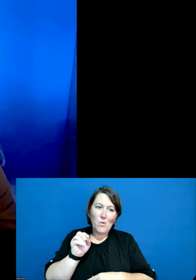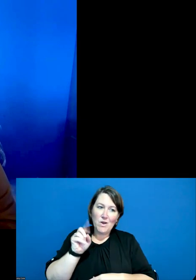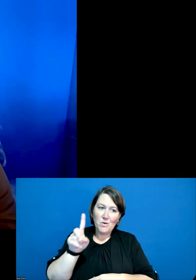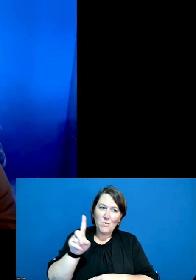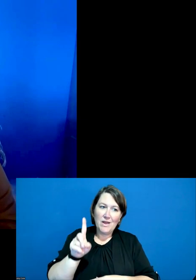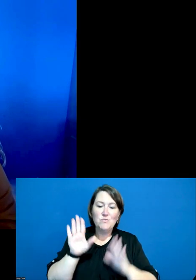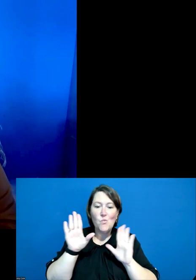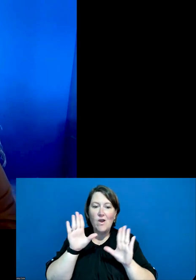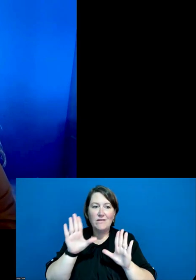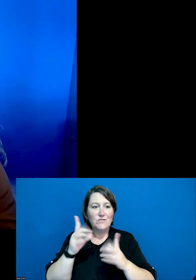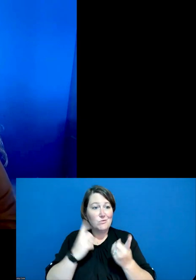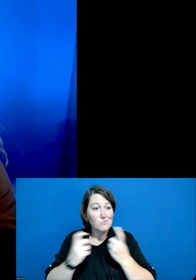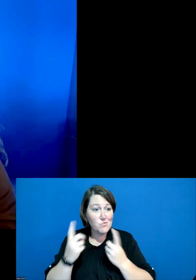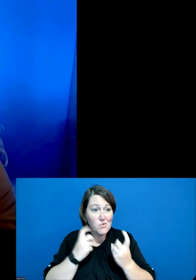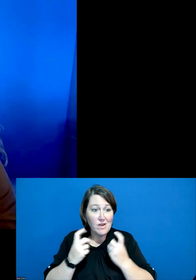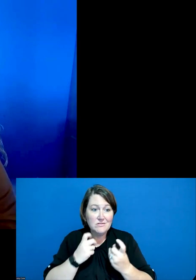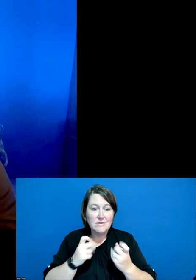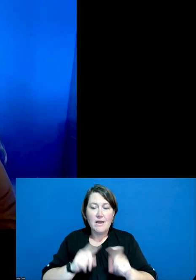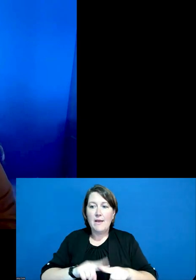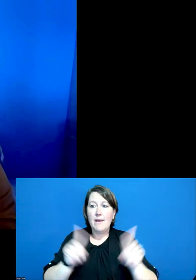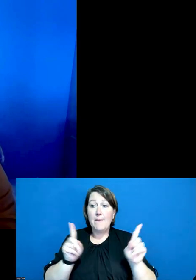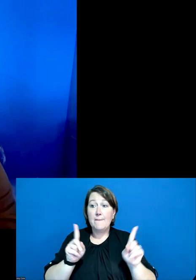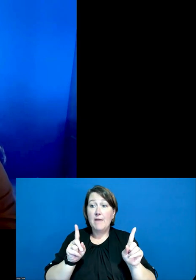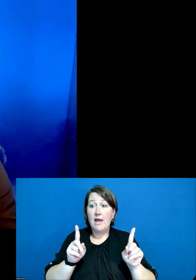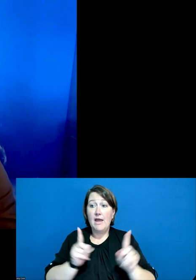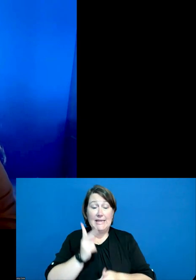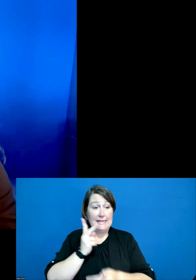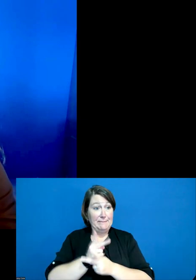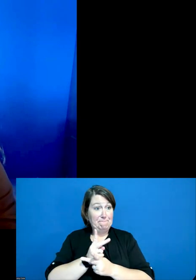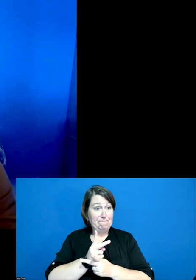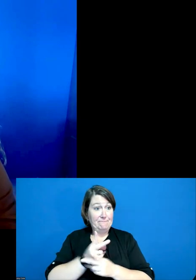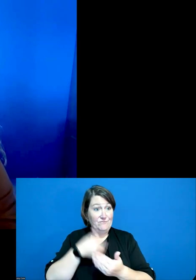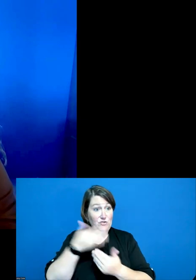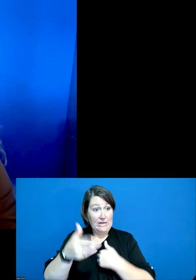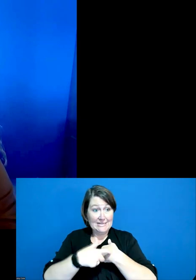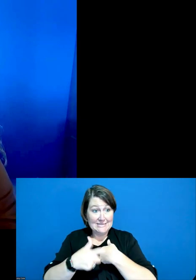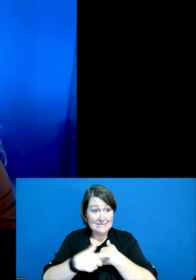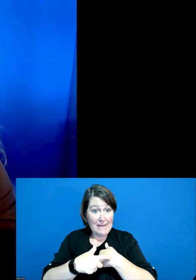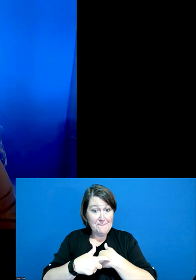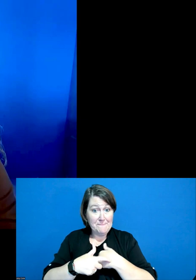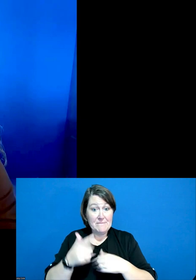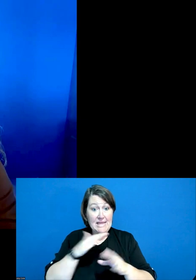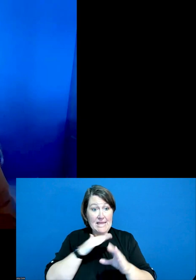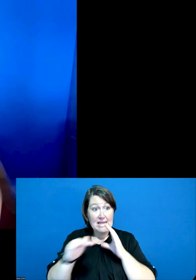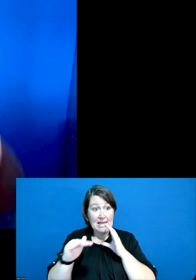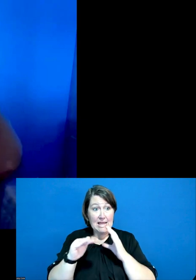but keep them for next time. And why don't you e mail all of us your